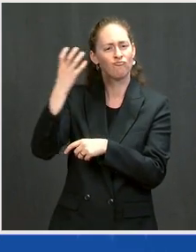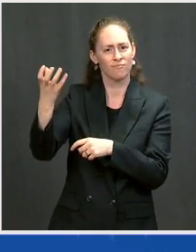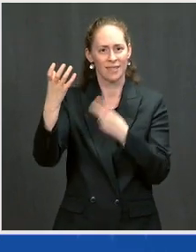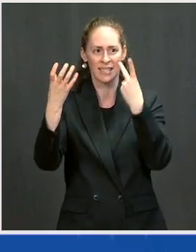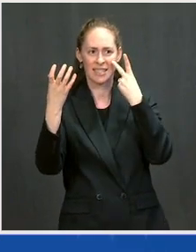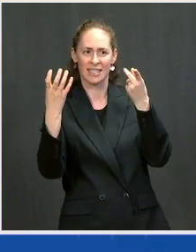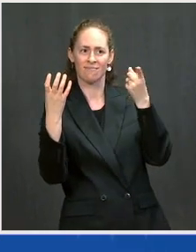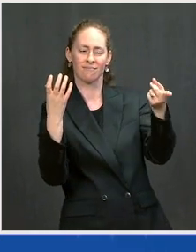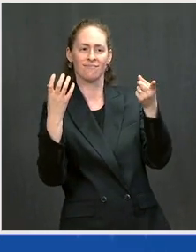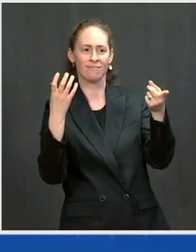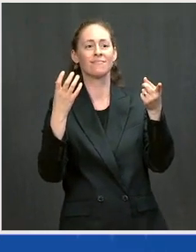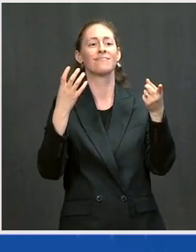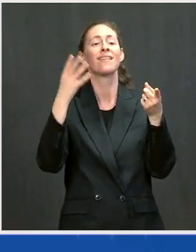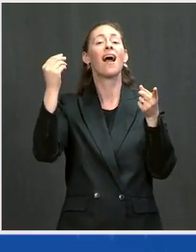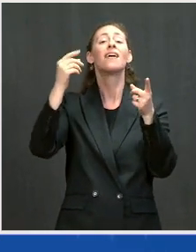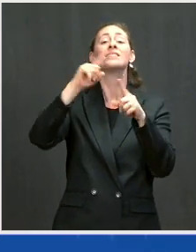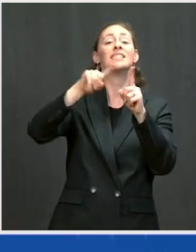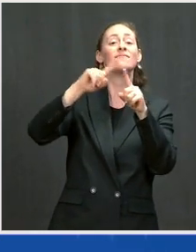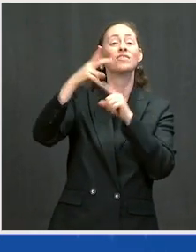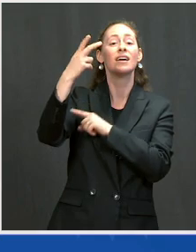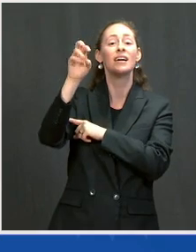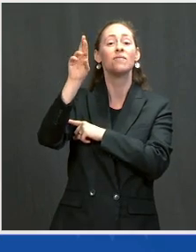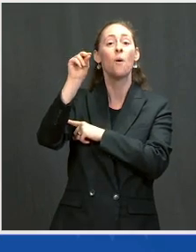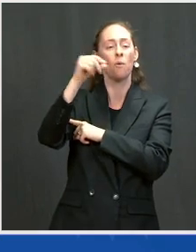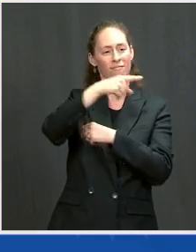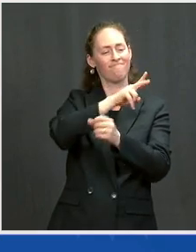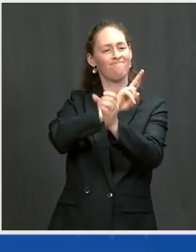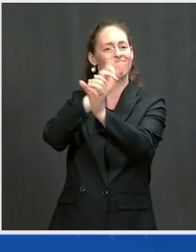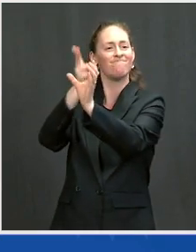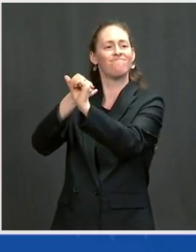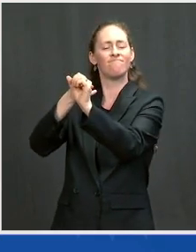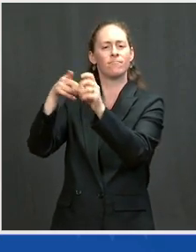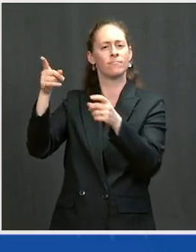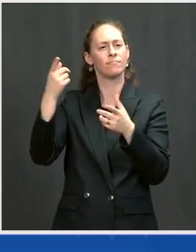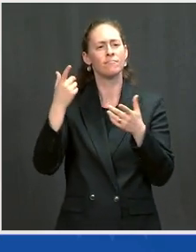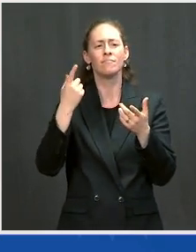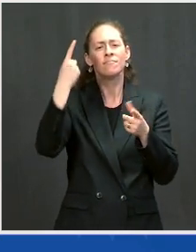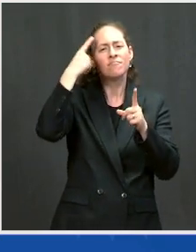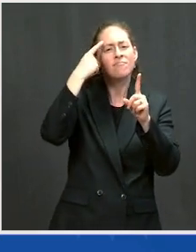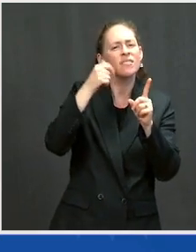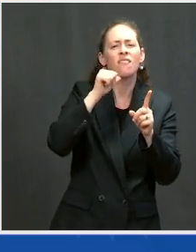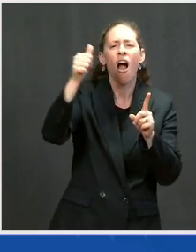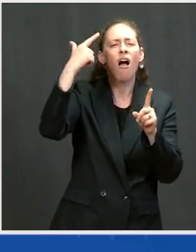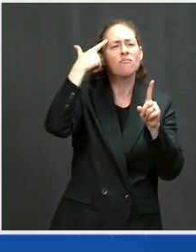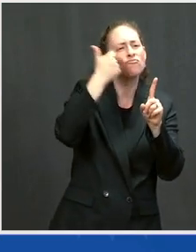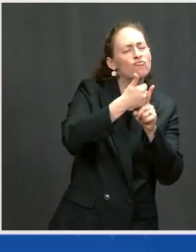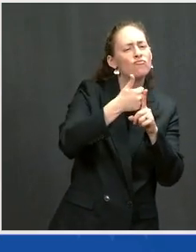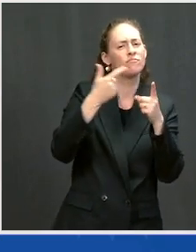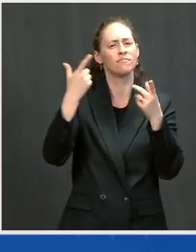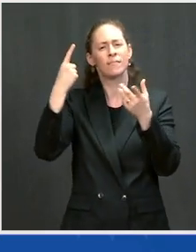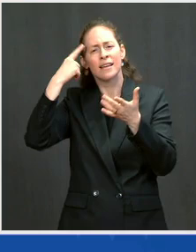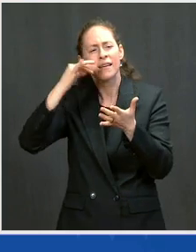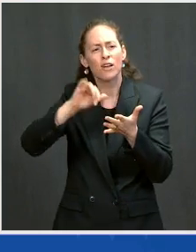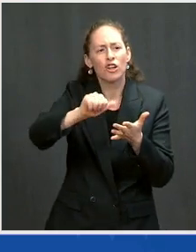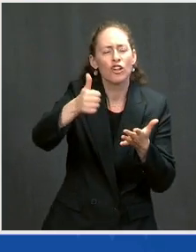who have distinguished themselves through selfless acts of bravery. May his leadership and legacy be a waypoint for us to follow.